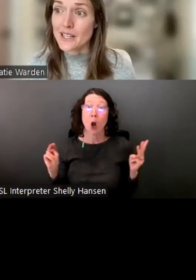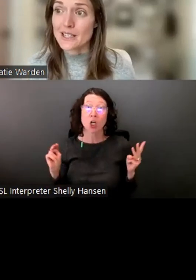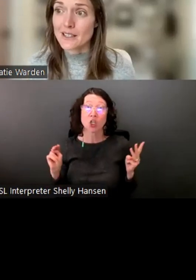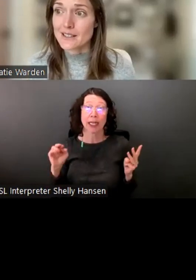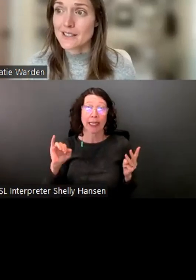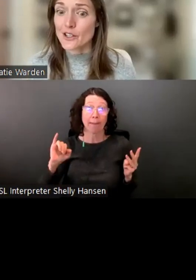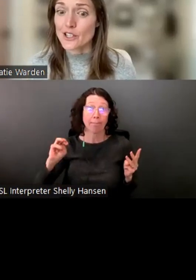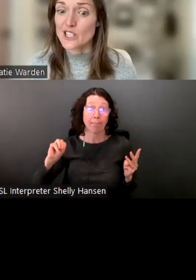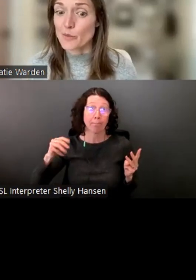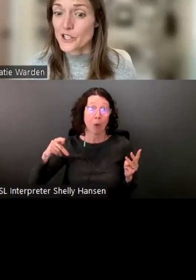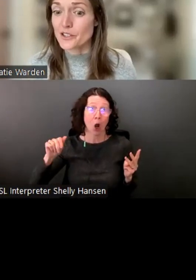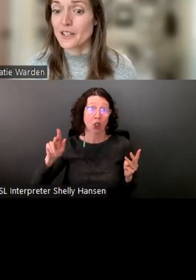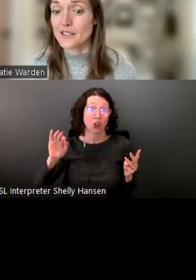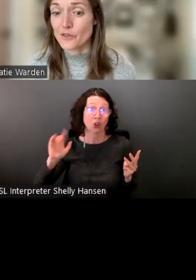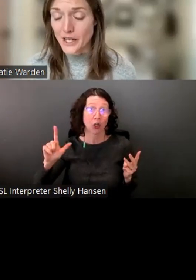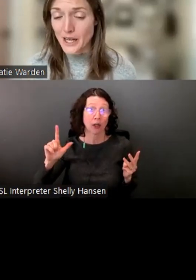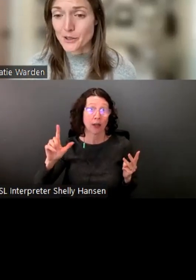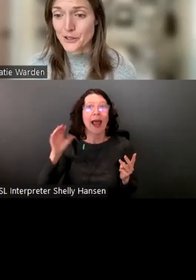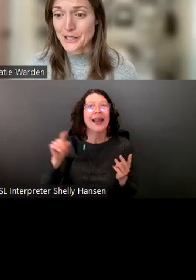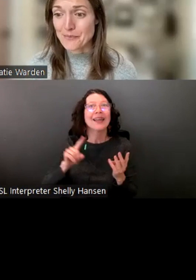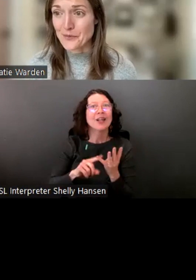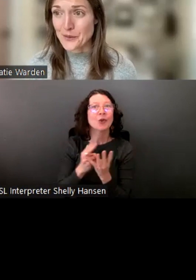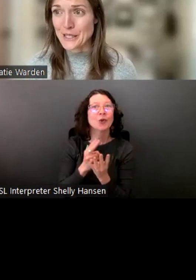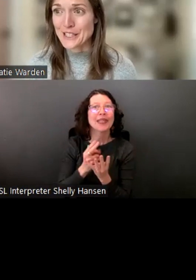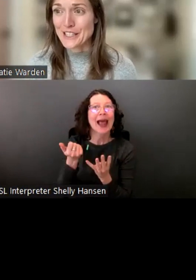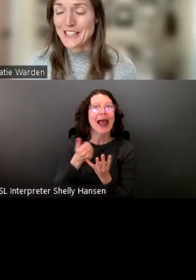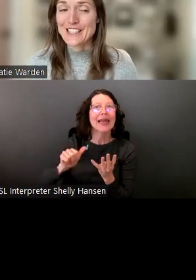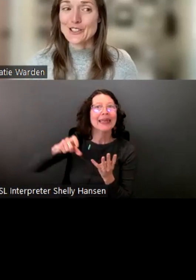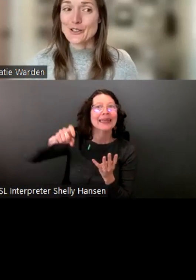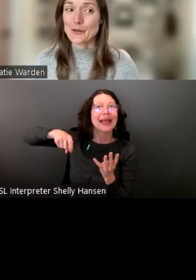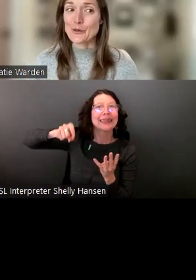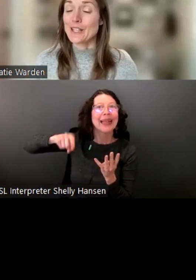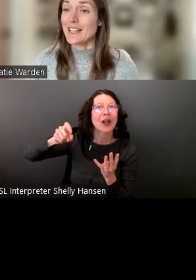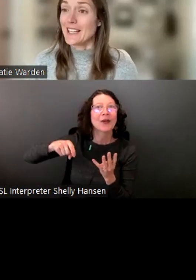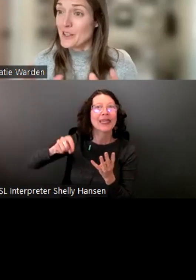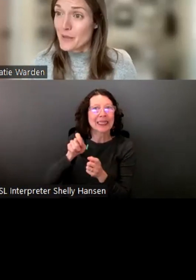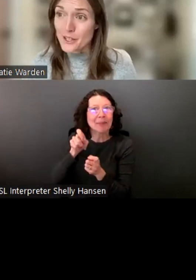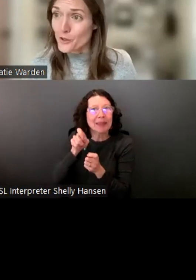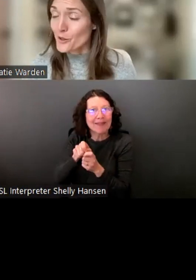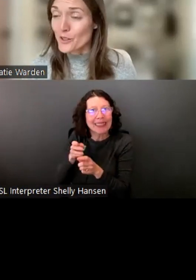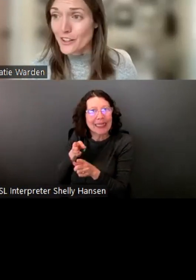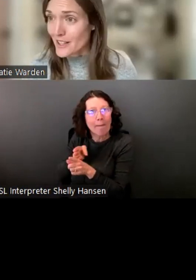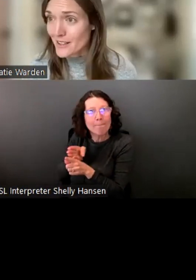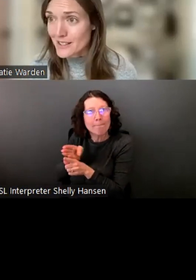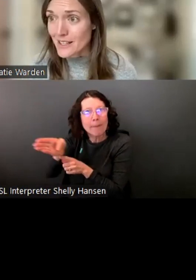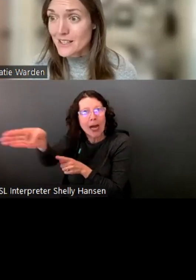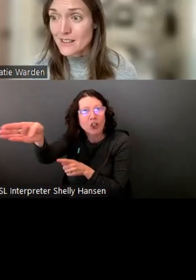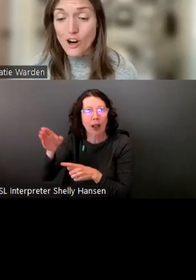any necessary specialized vocabulary, right? So in the medical or healthcare setting,